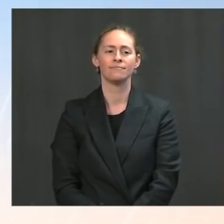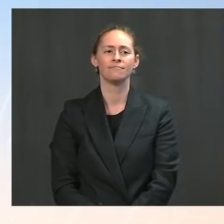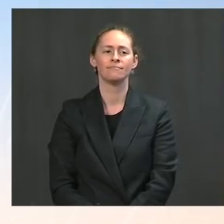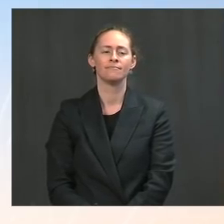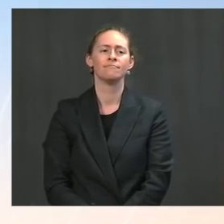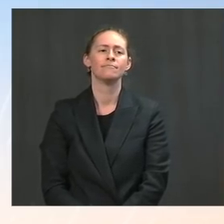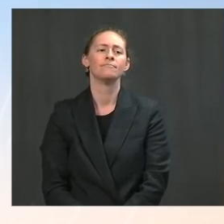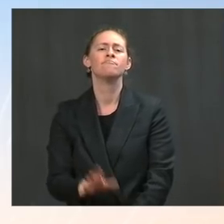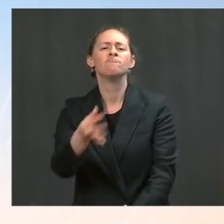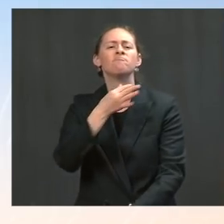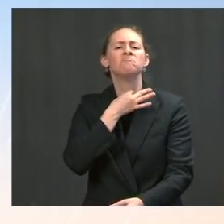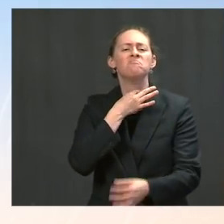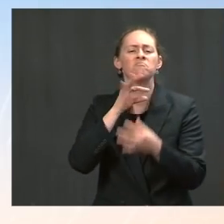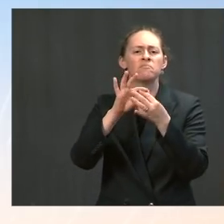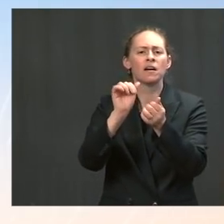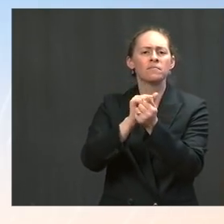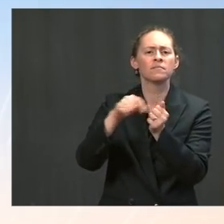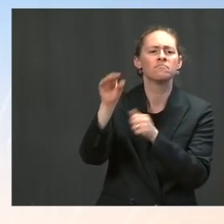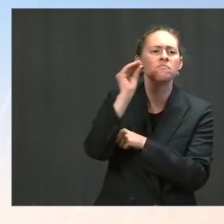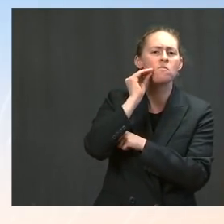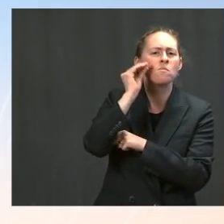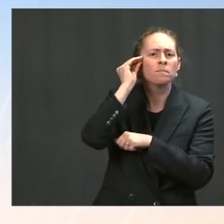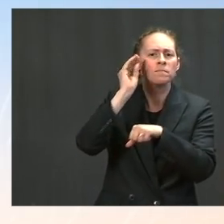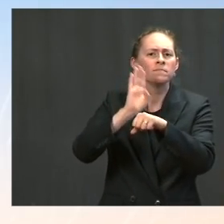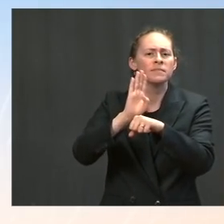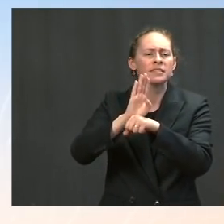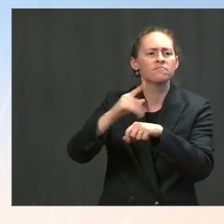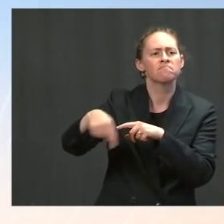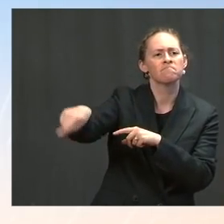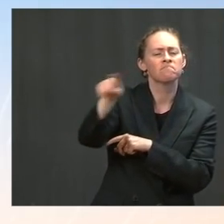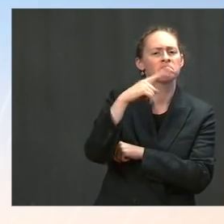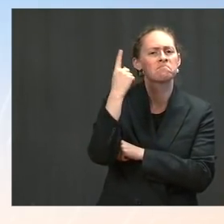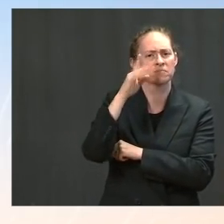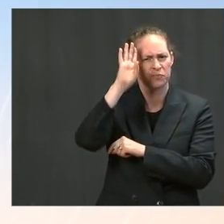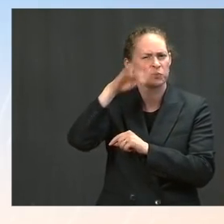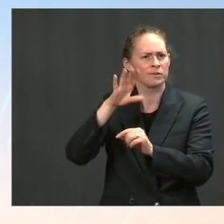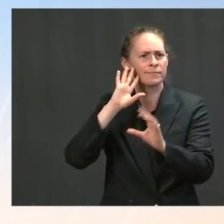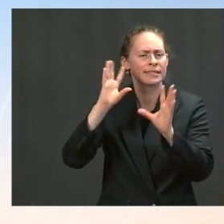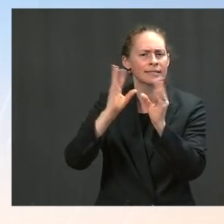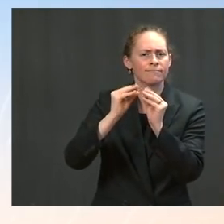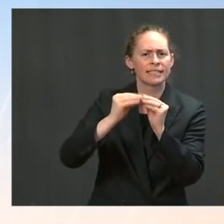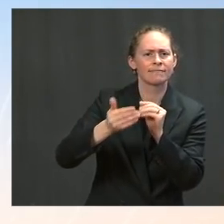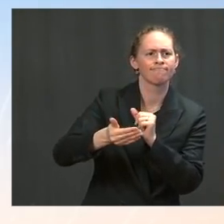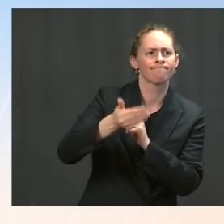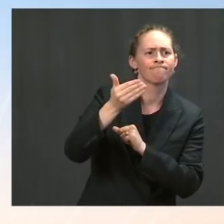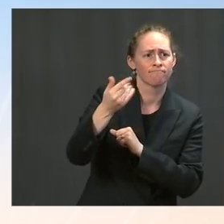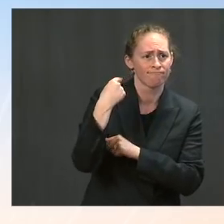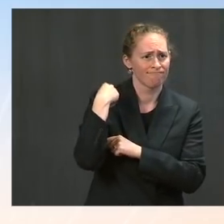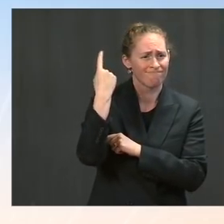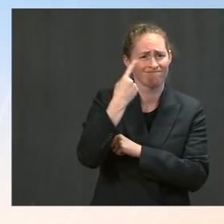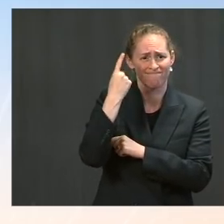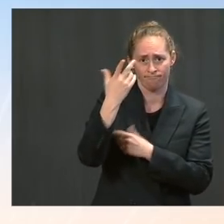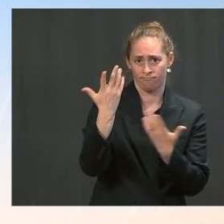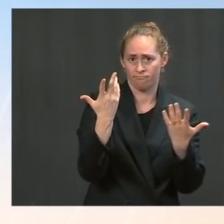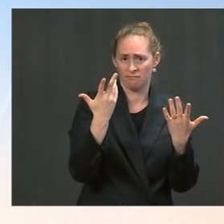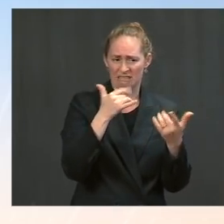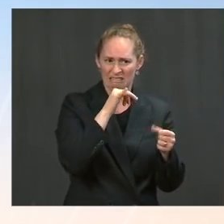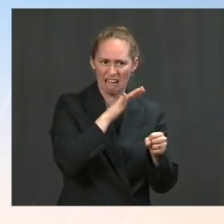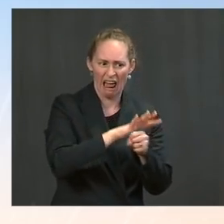How concerned is the White House about the supply shortage in the industry leading to inflationary pressures? Is that a serious concern?